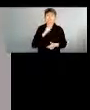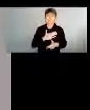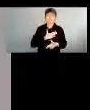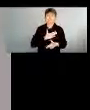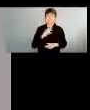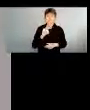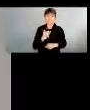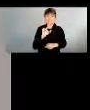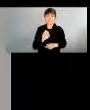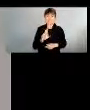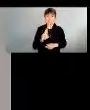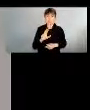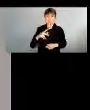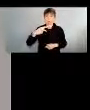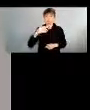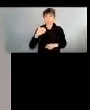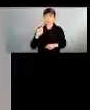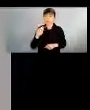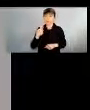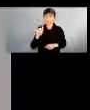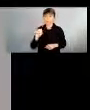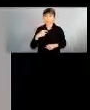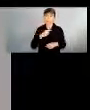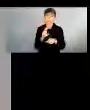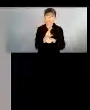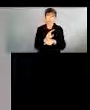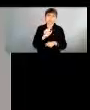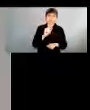and I am the Specialist for Individual and Collective Programs at Calgary Arts Development